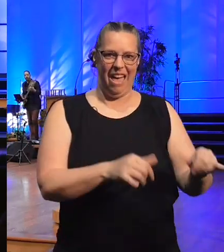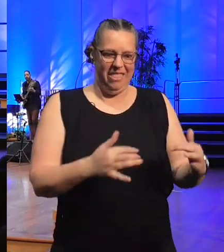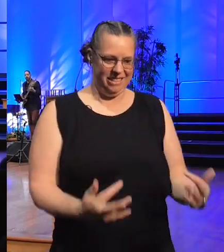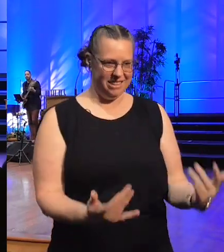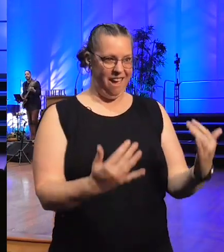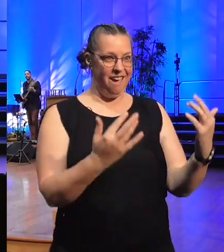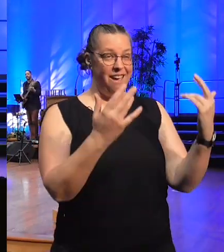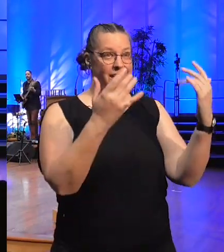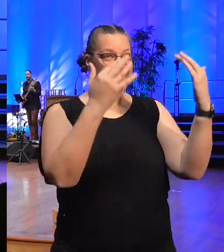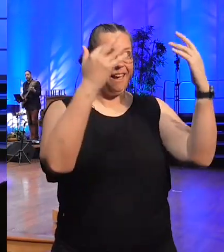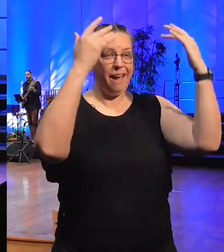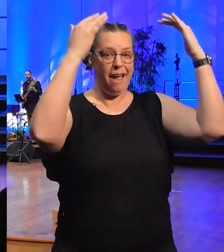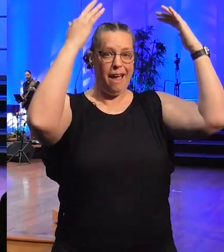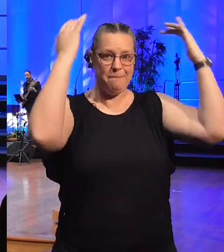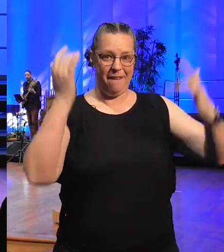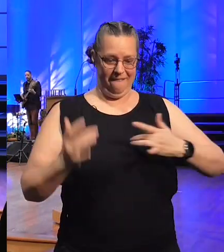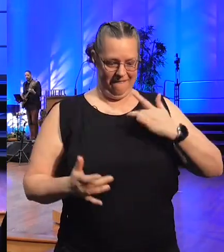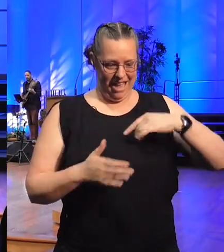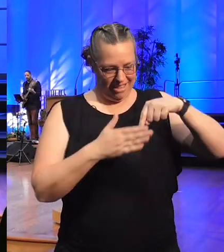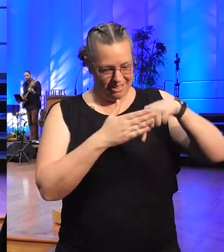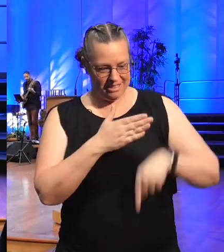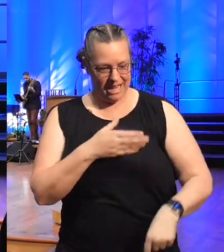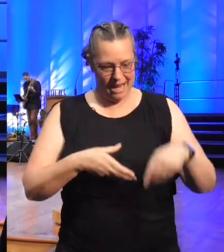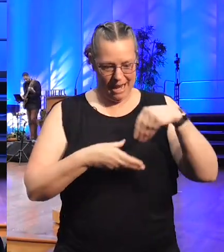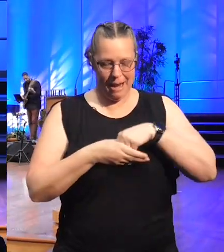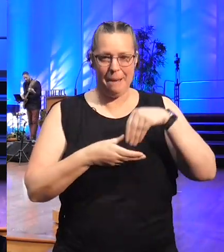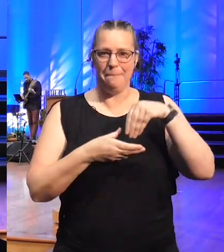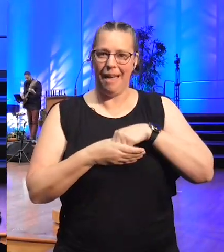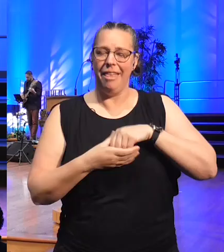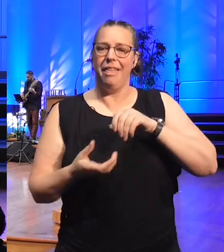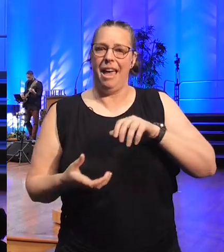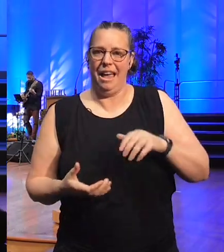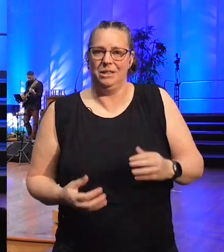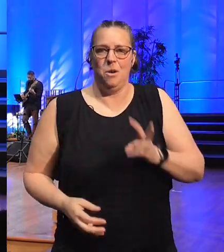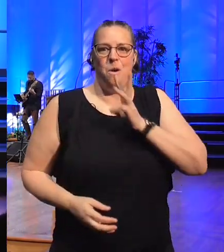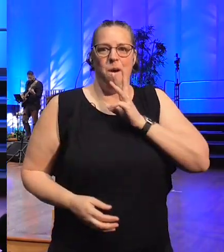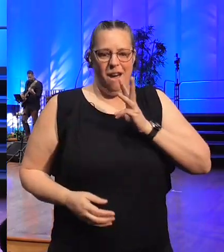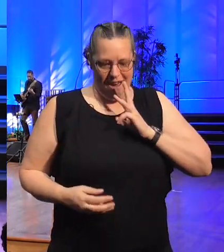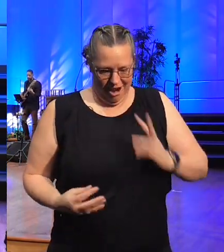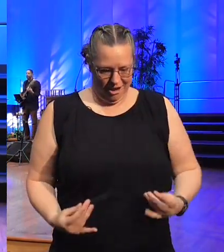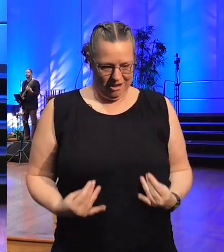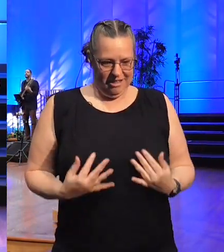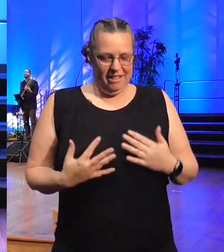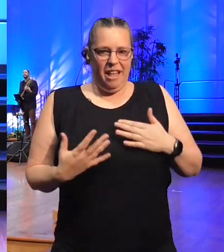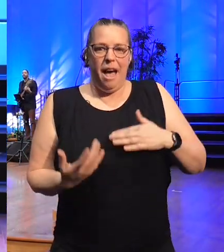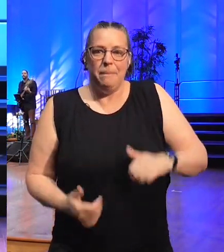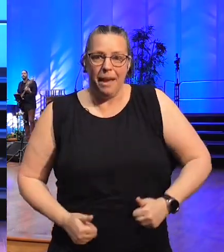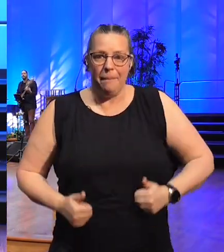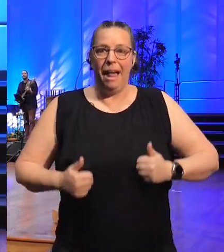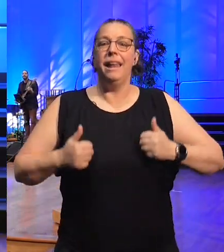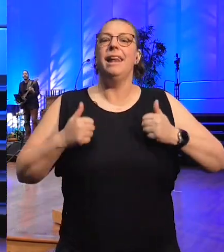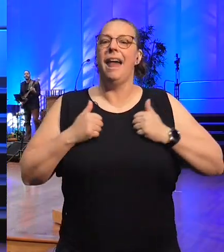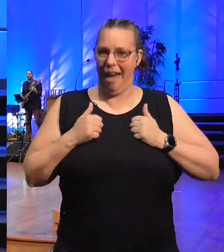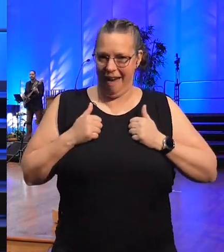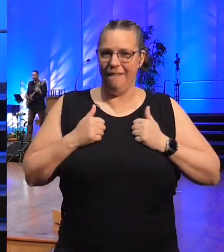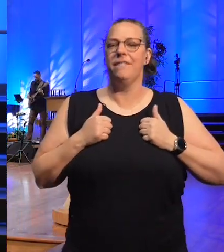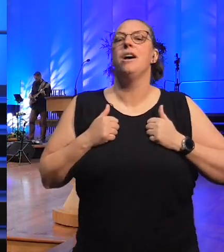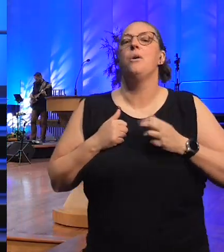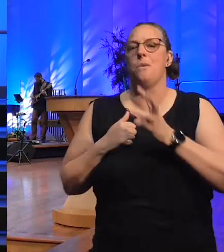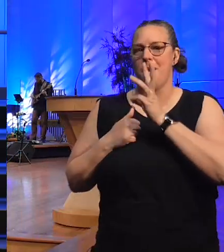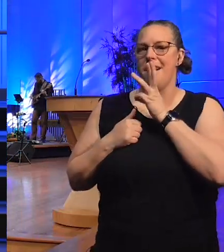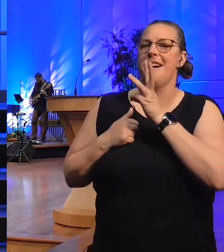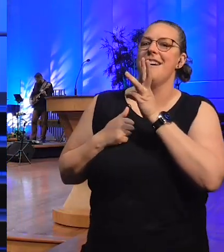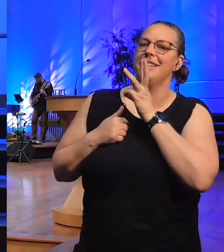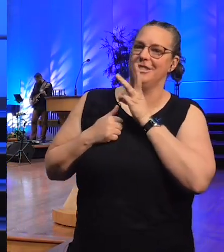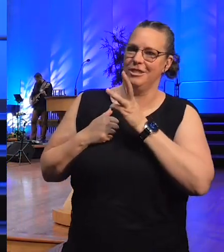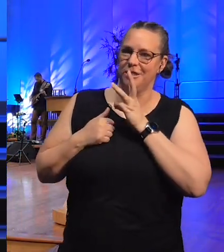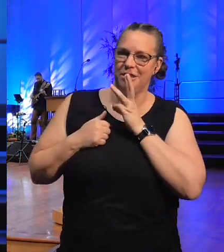is rising up deep inside a cur that moves that Mak you come alive B water that brings